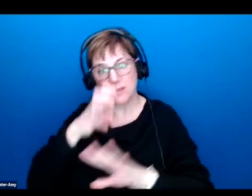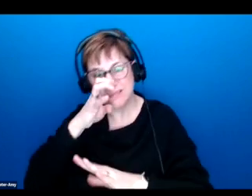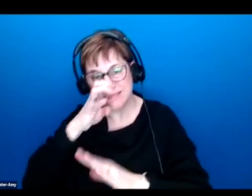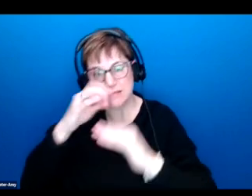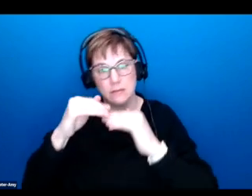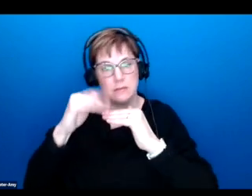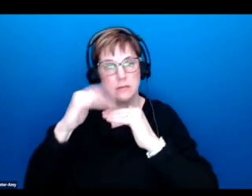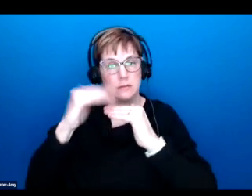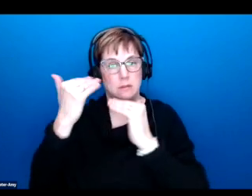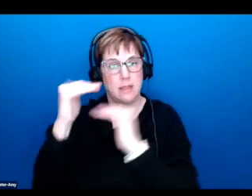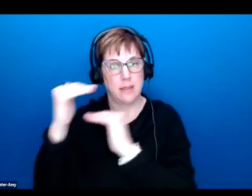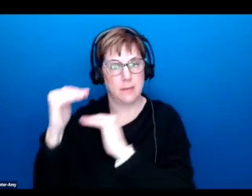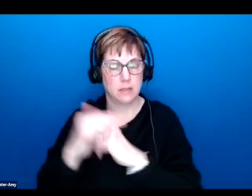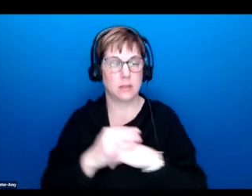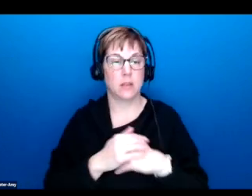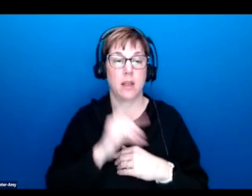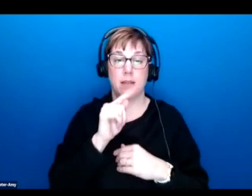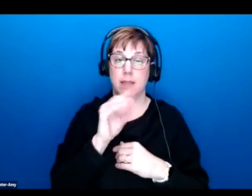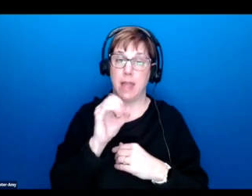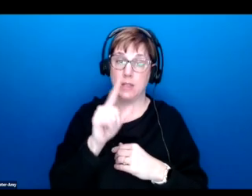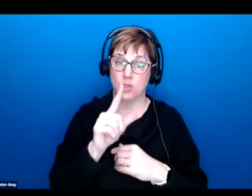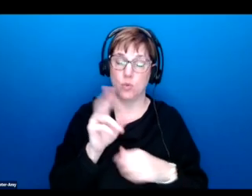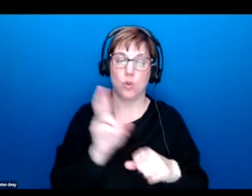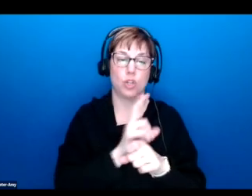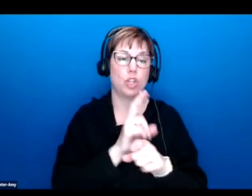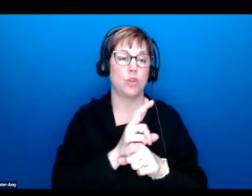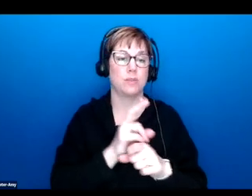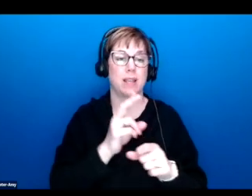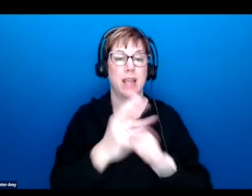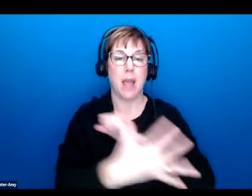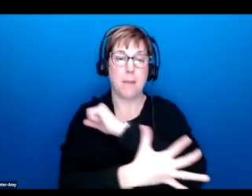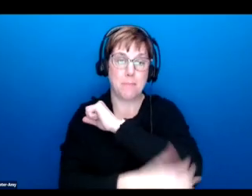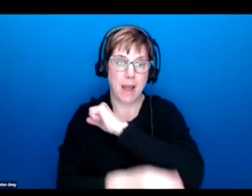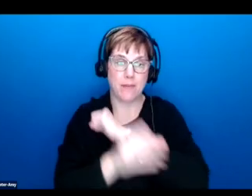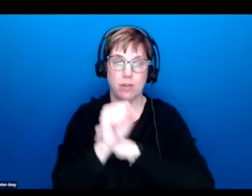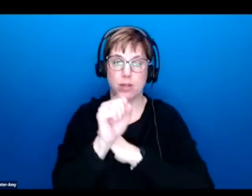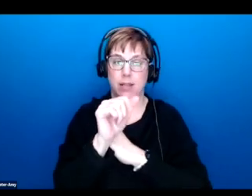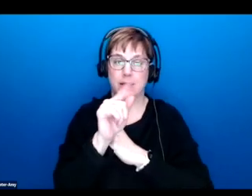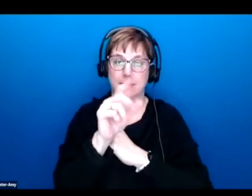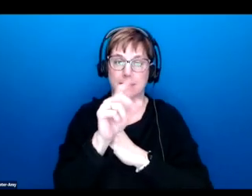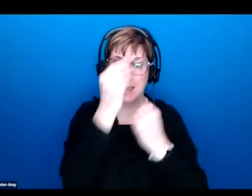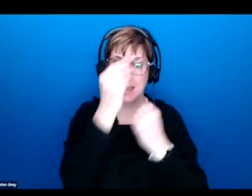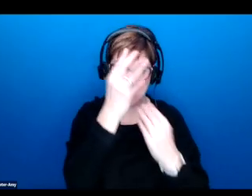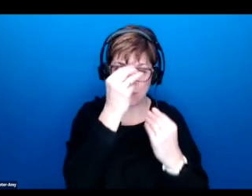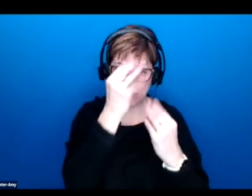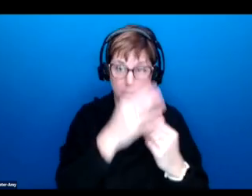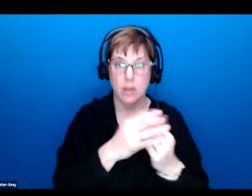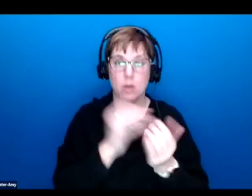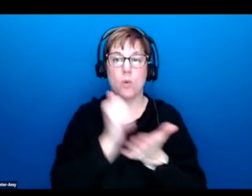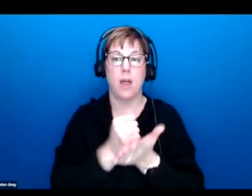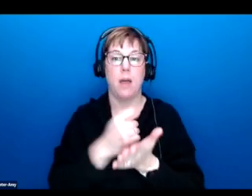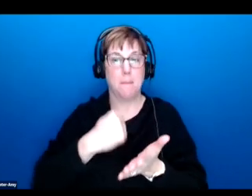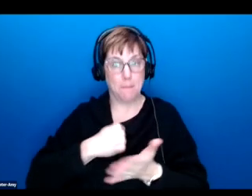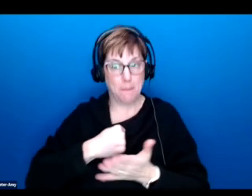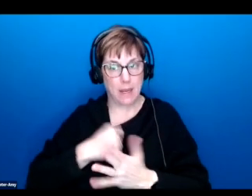So this tool using the poverty status information that is available, will help me to understand if I